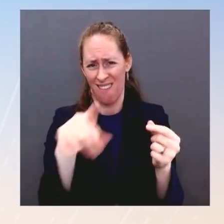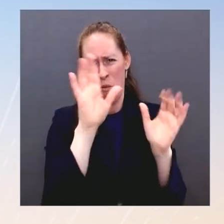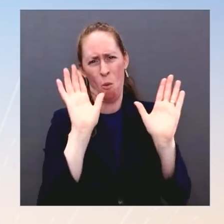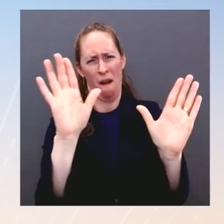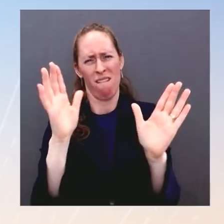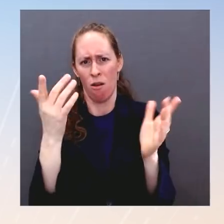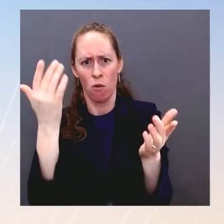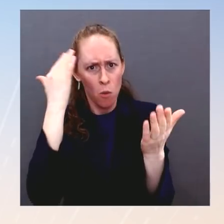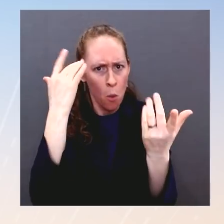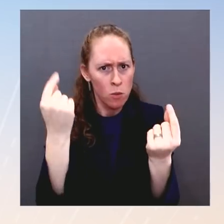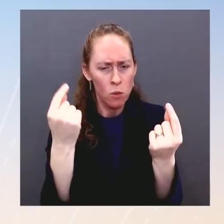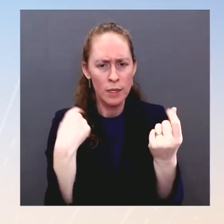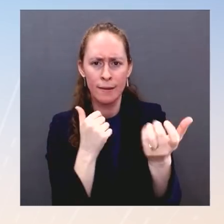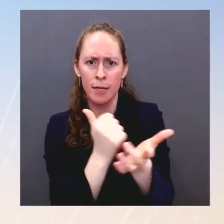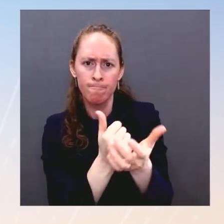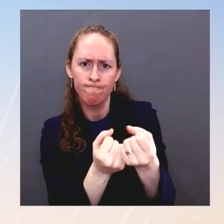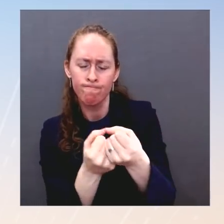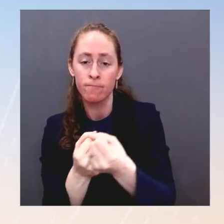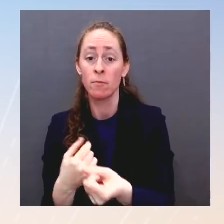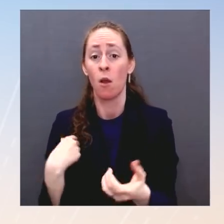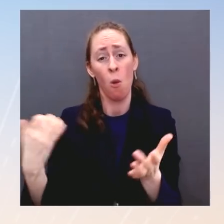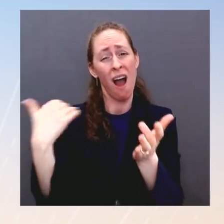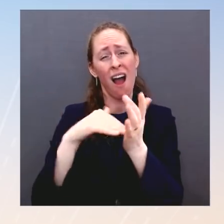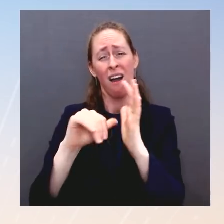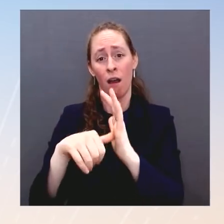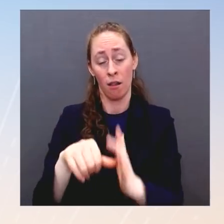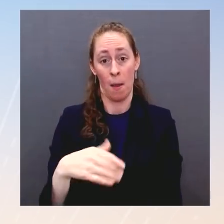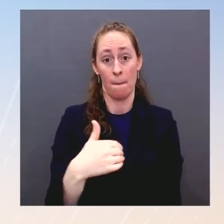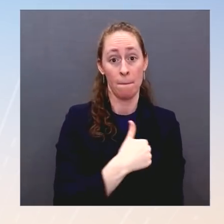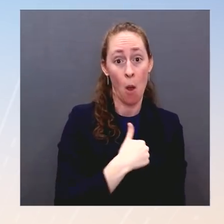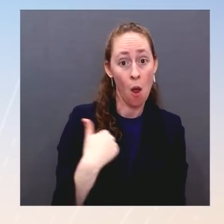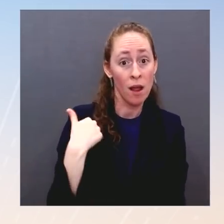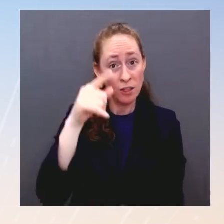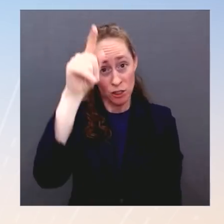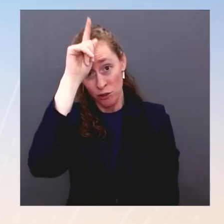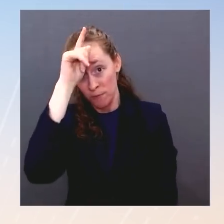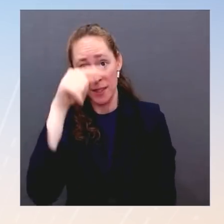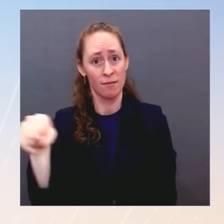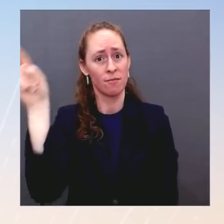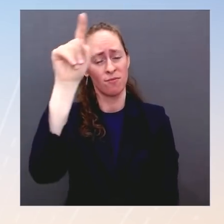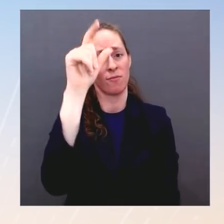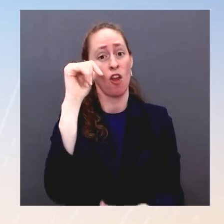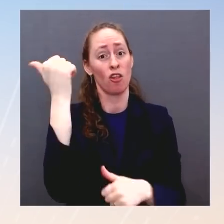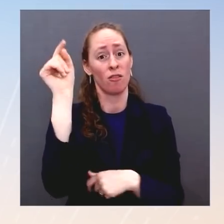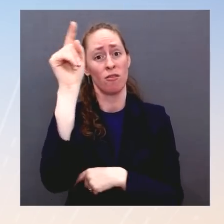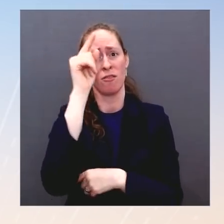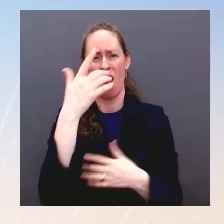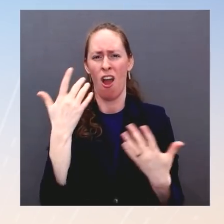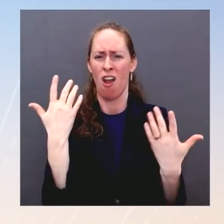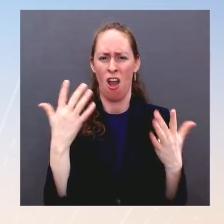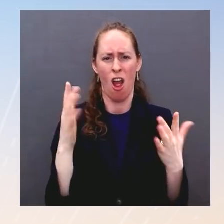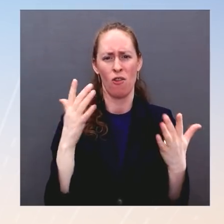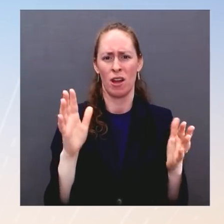and others in Europe make clear that they are going -- they are opening their arms to welcome refugees from Ukraine.